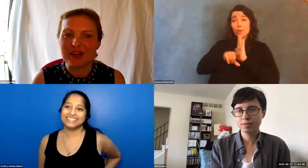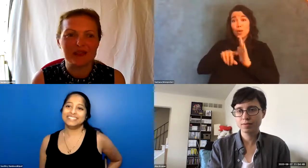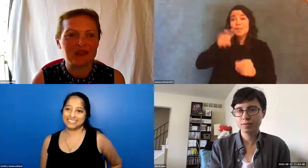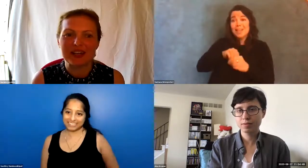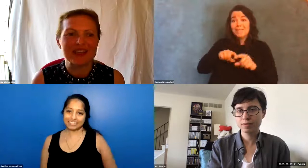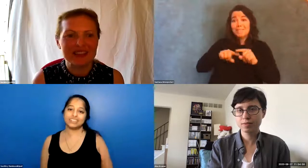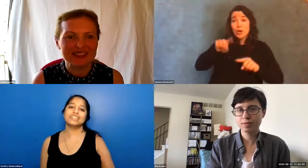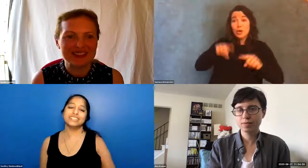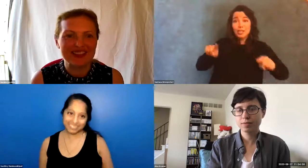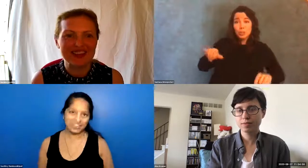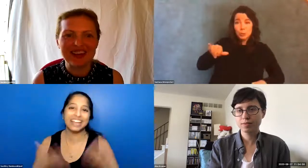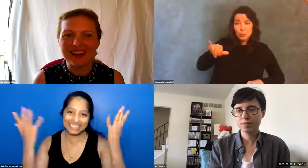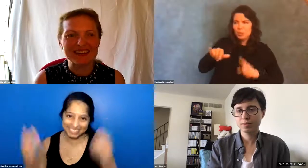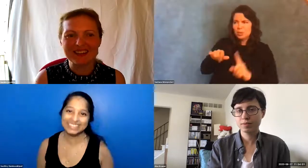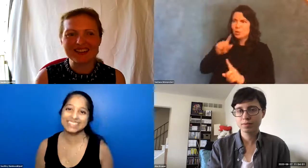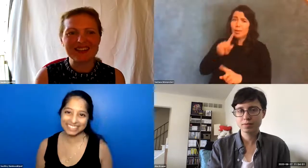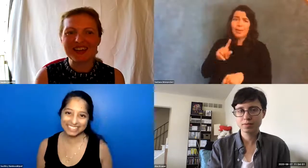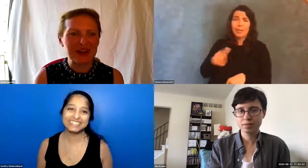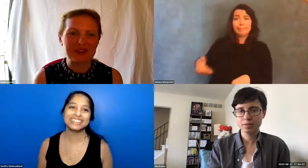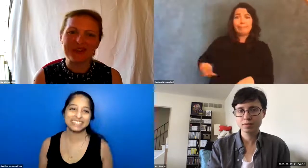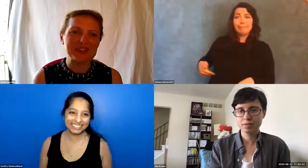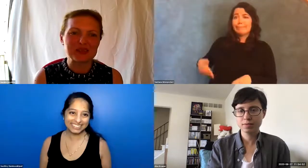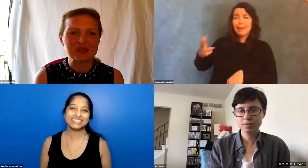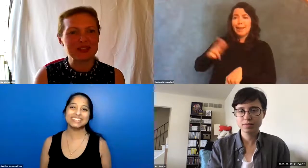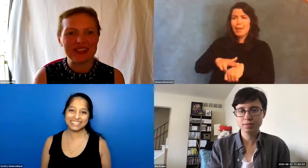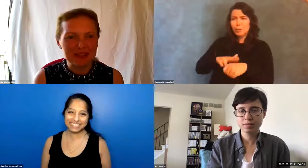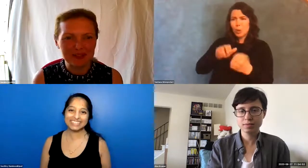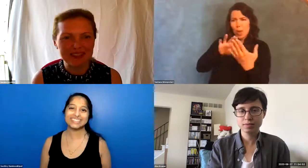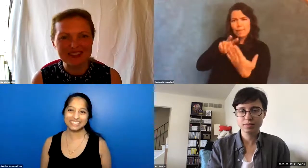of looking at things. I don't understand how you can put one label